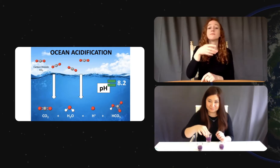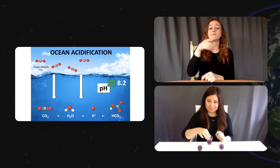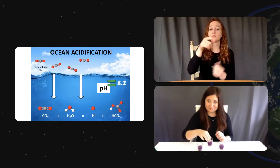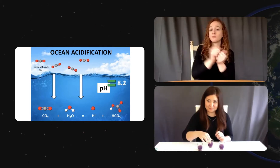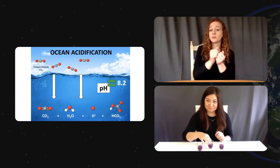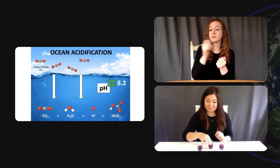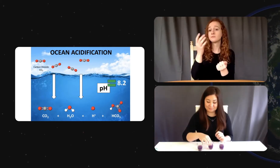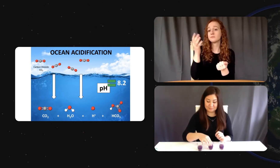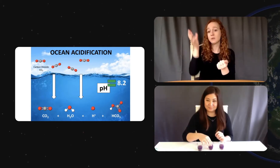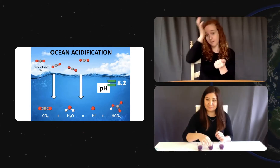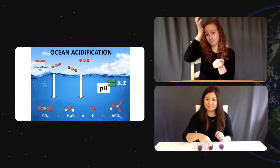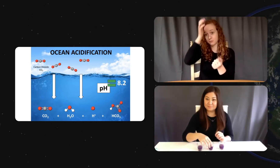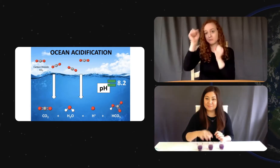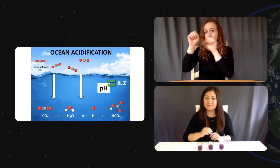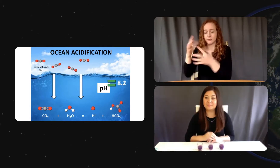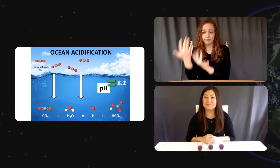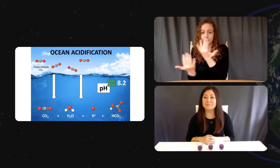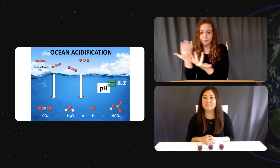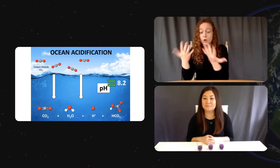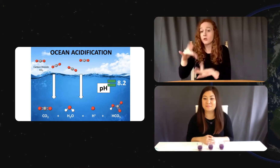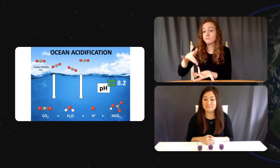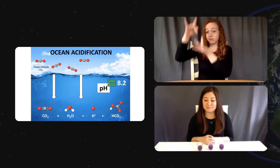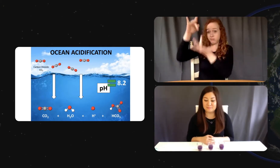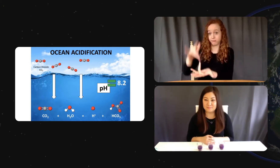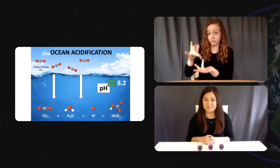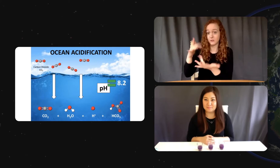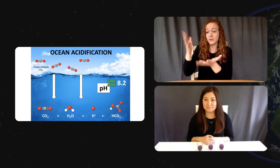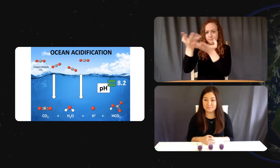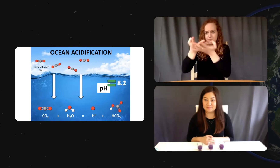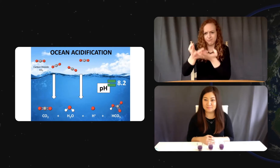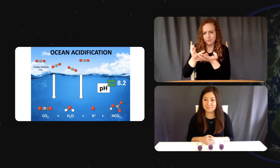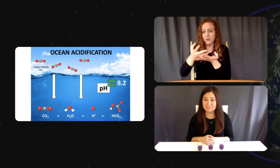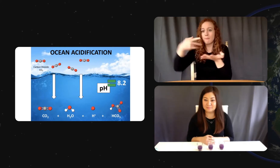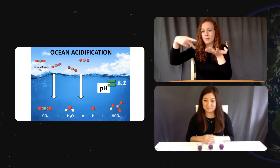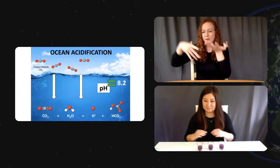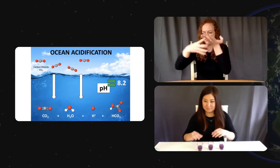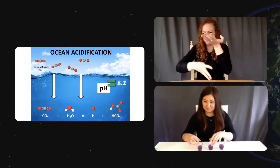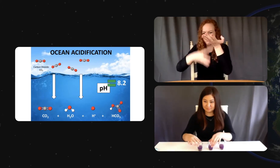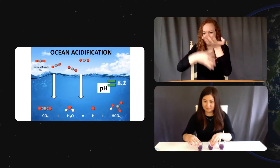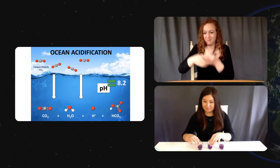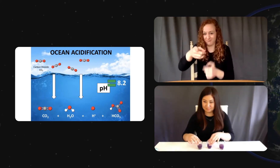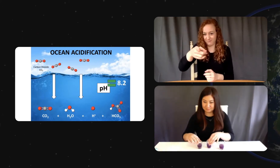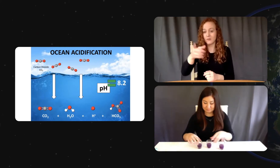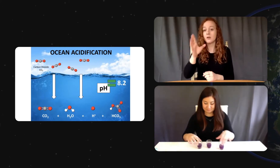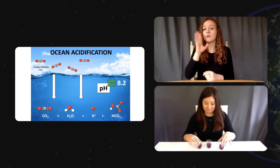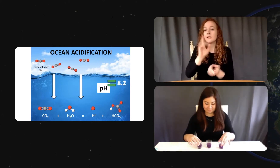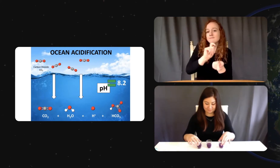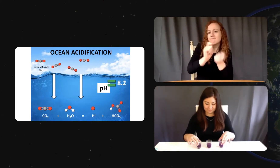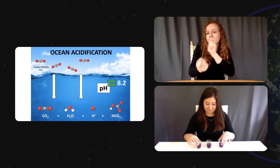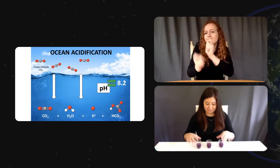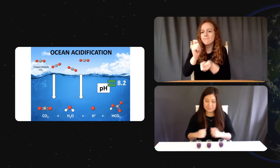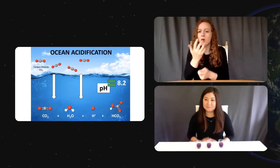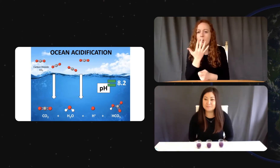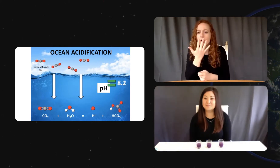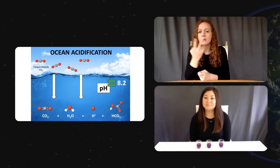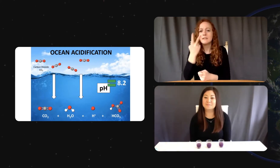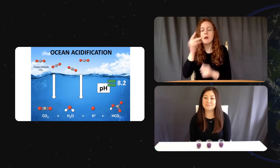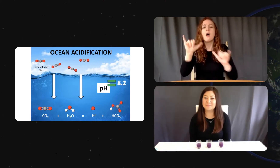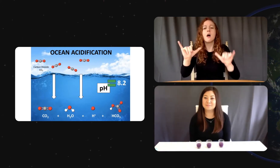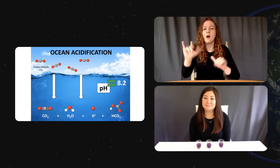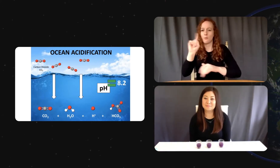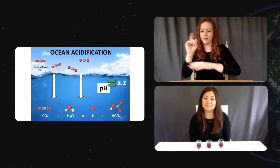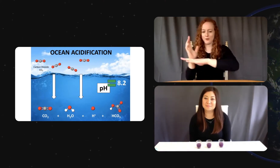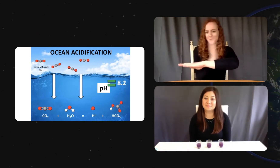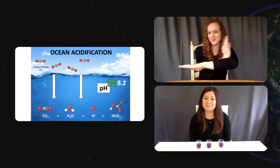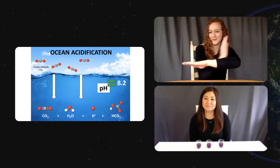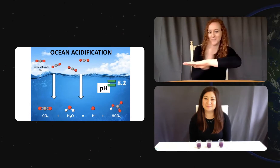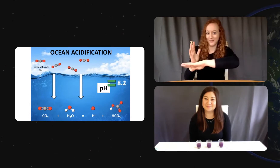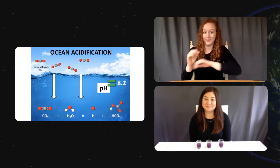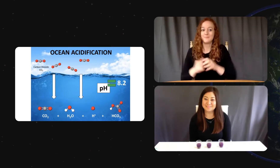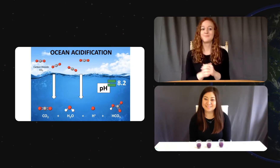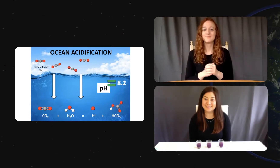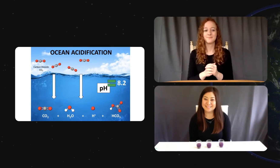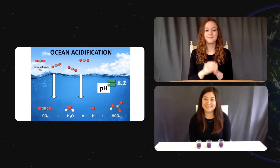You can make it at home by boiling cabbage and then blending it, or just boiling the